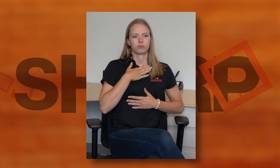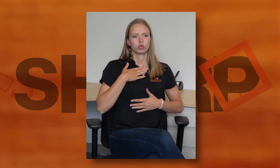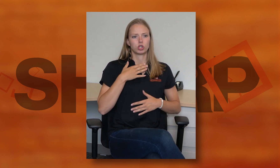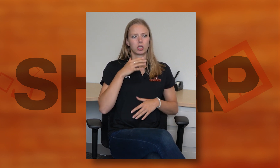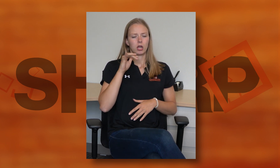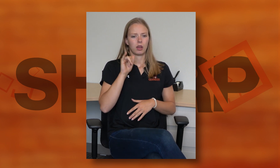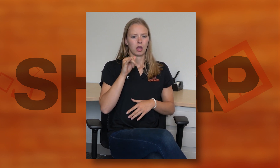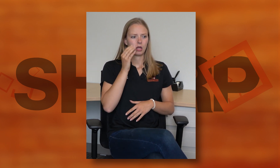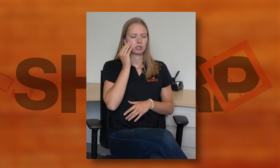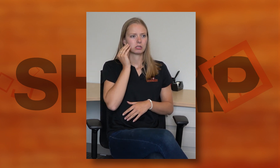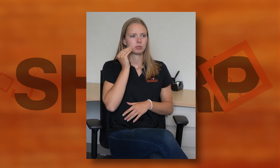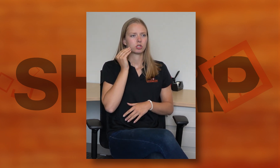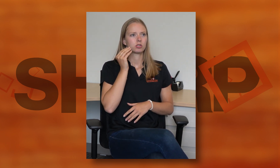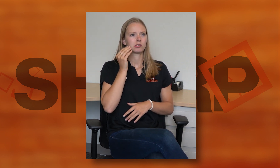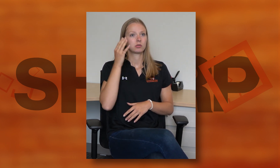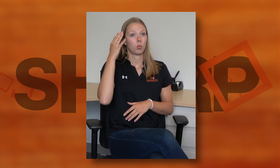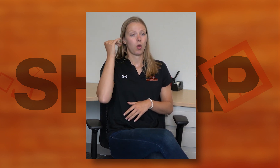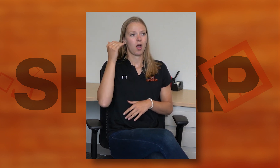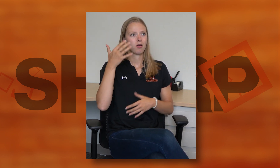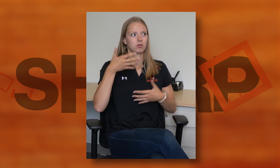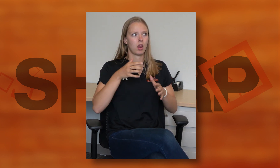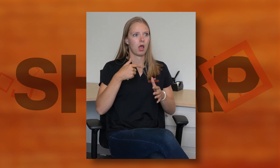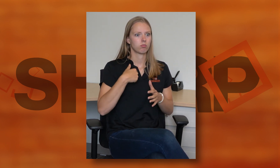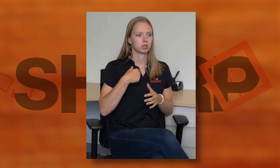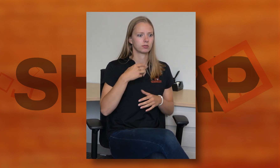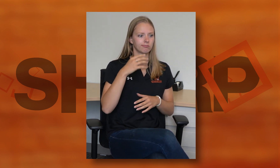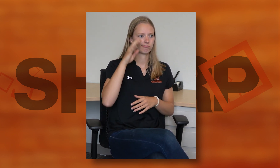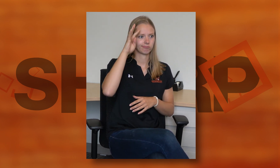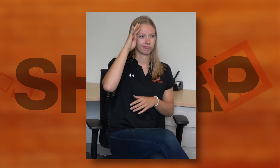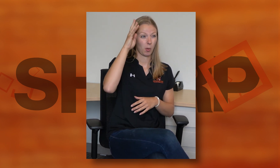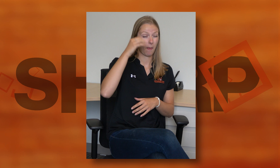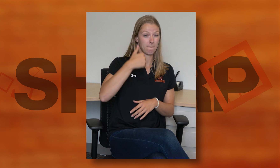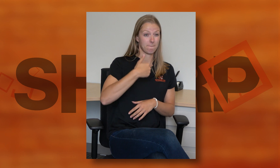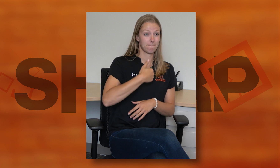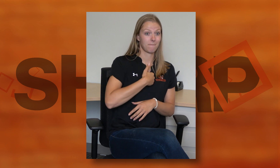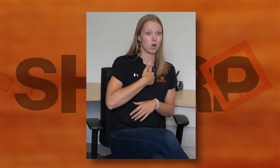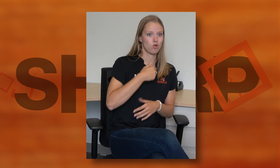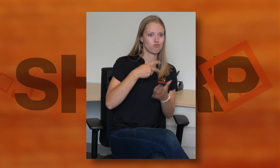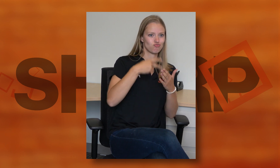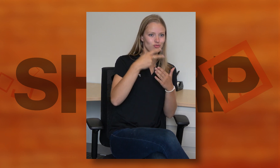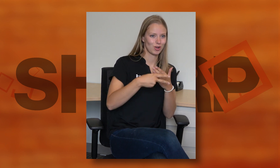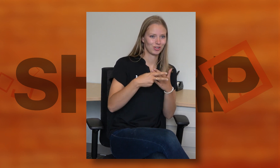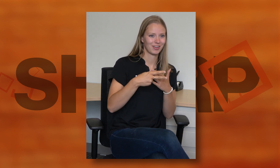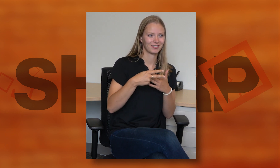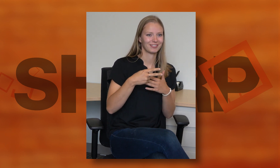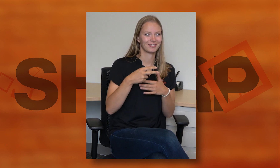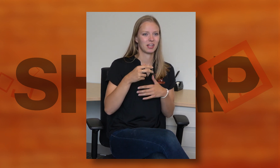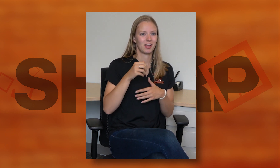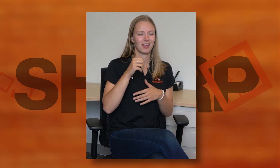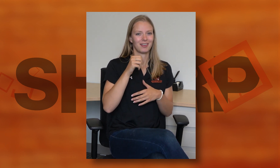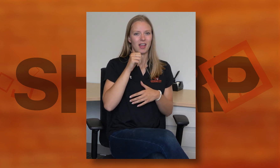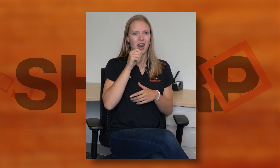Grace: I really appreciated this experience because I was able to come up with my own project.